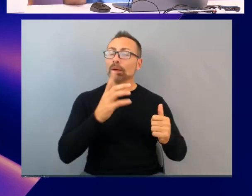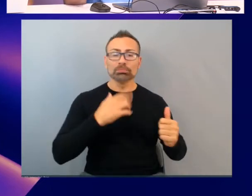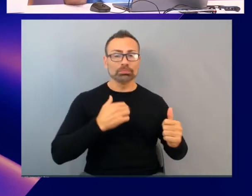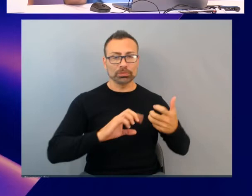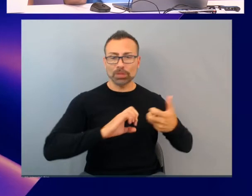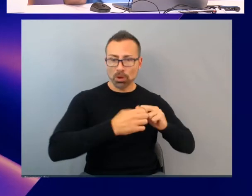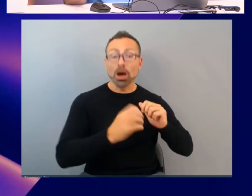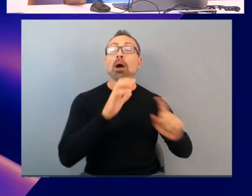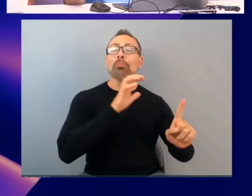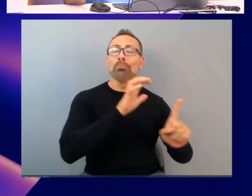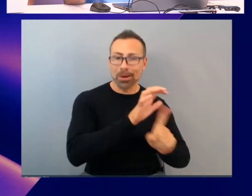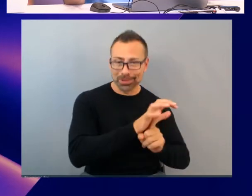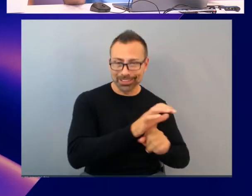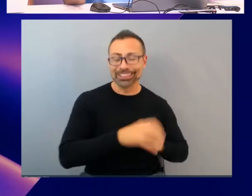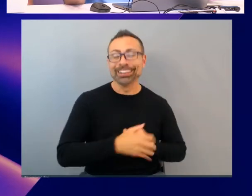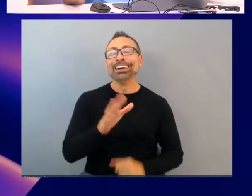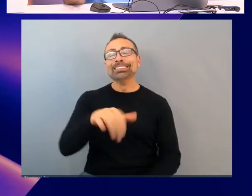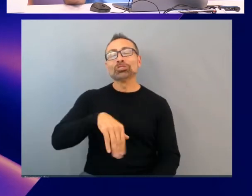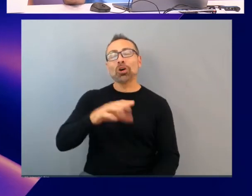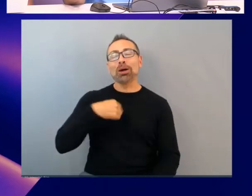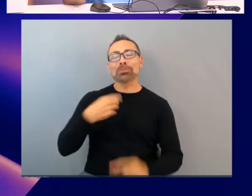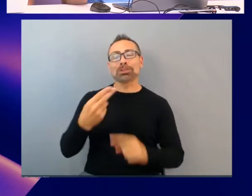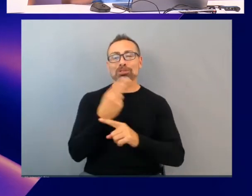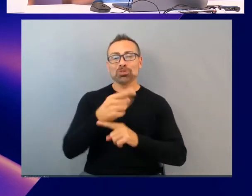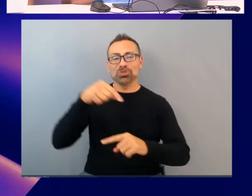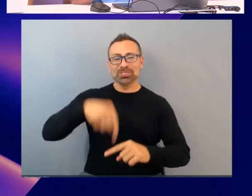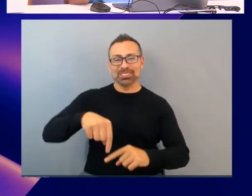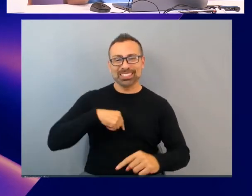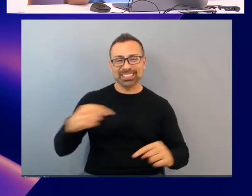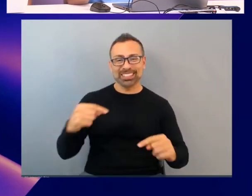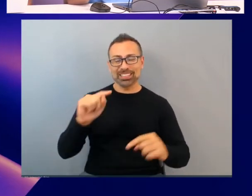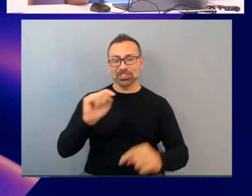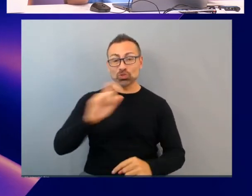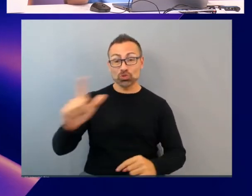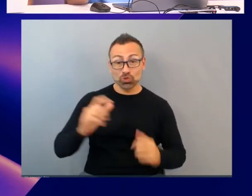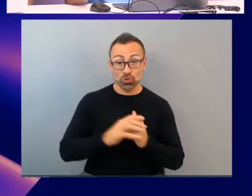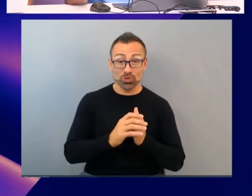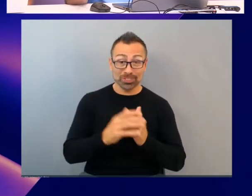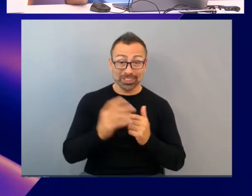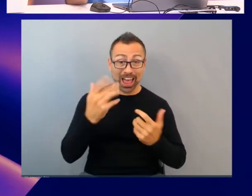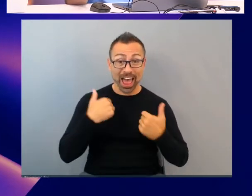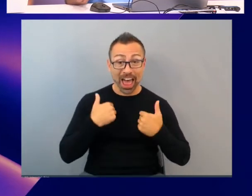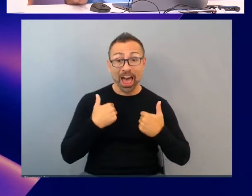It's kind of a tool where you can generate streaming data into Kinesis Data Firehose,